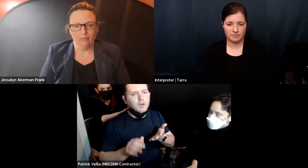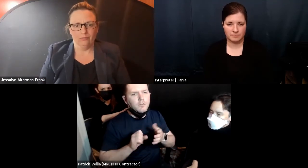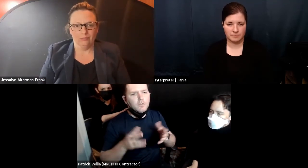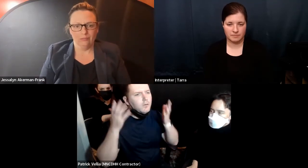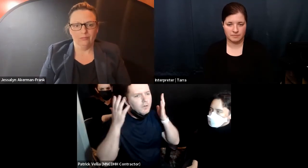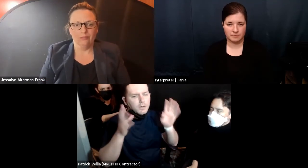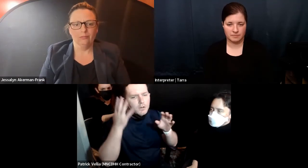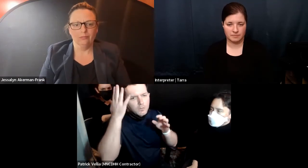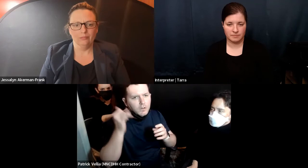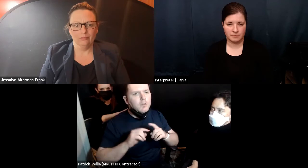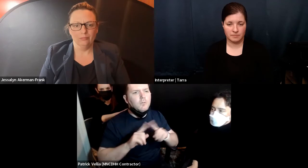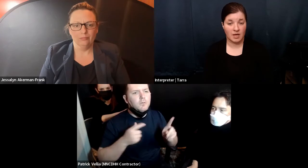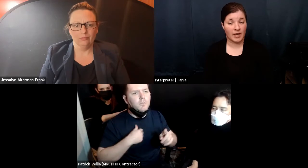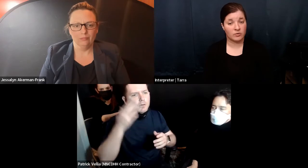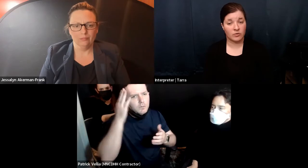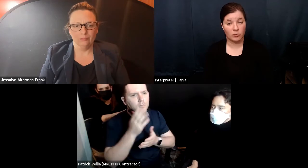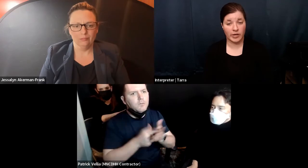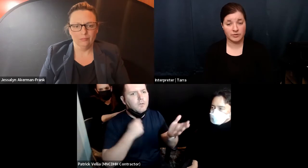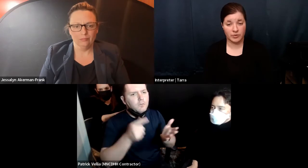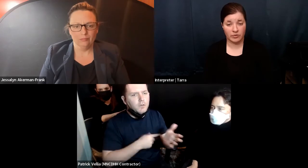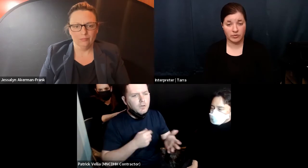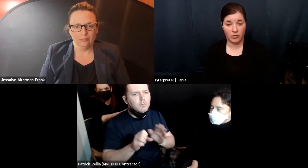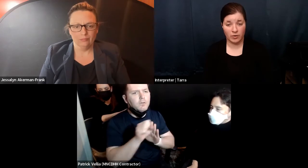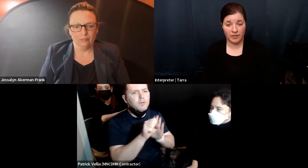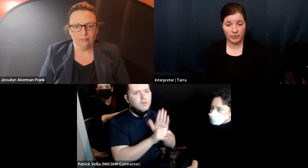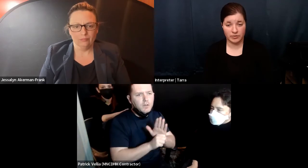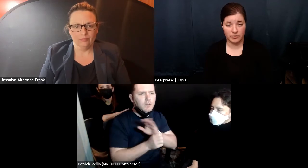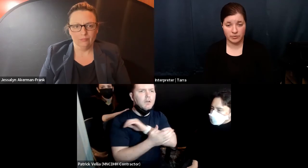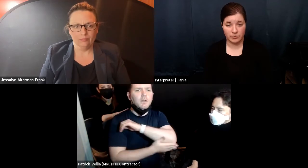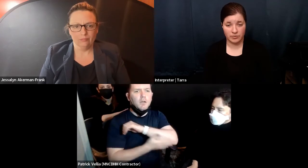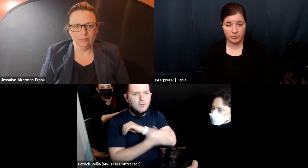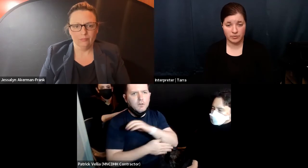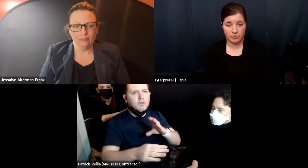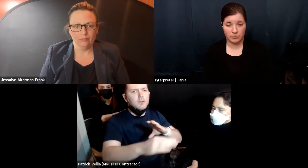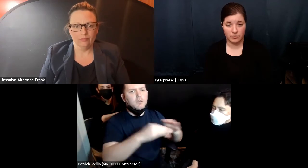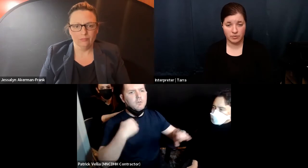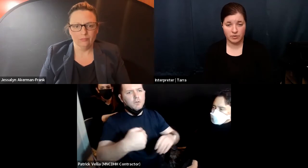Is it decypherring or translating that message into Braille?